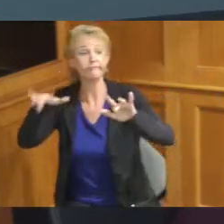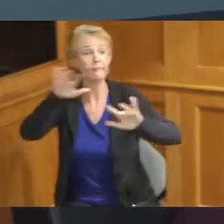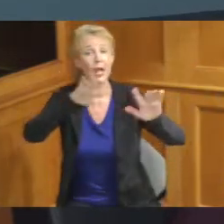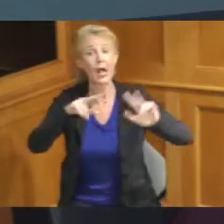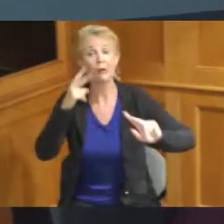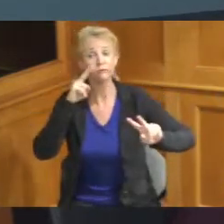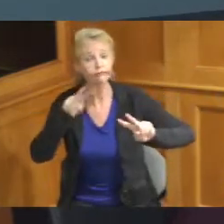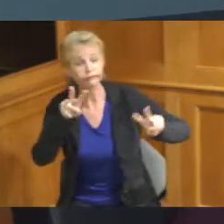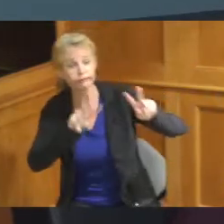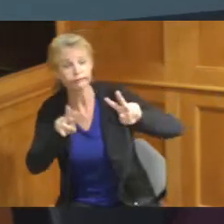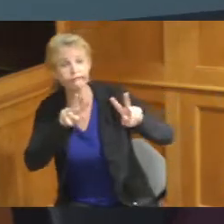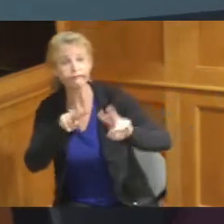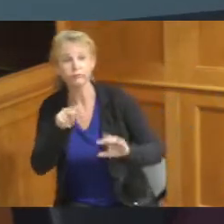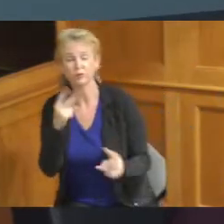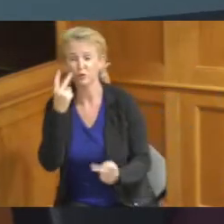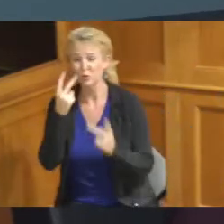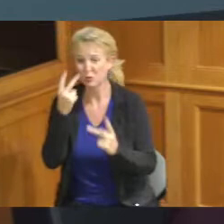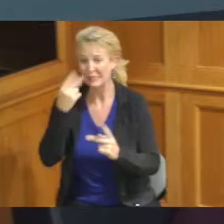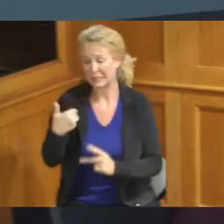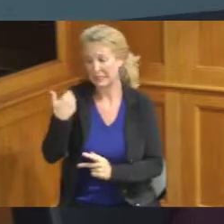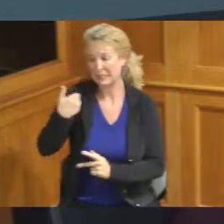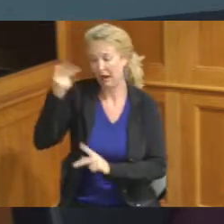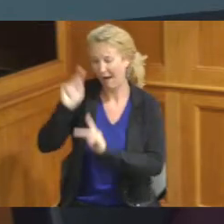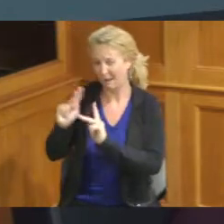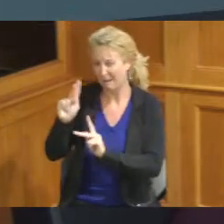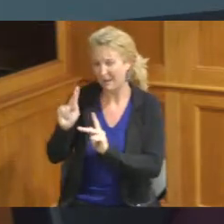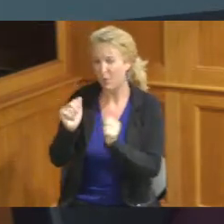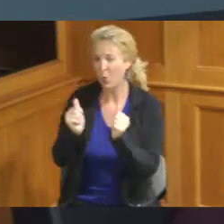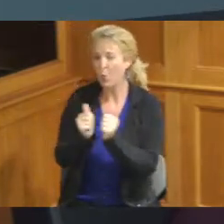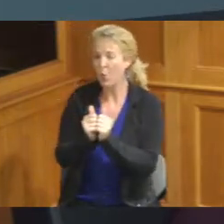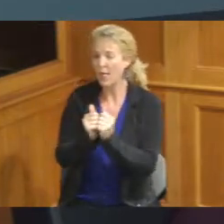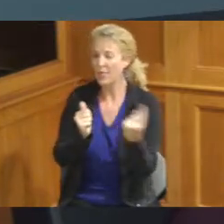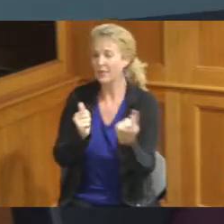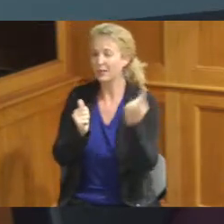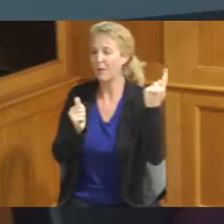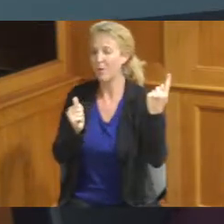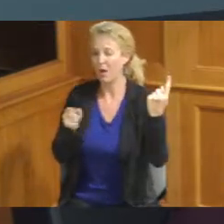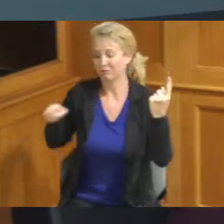of these young people or with other people and if they seem uncomfortable or whatever take the